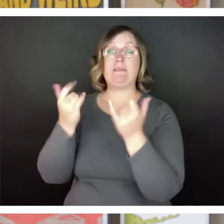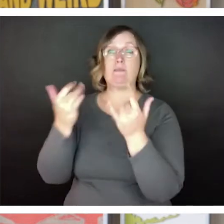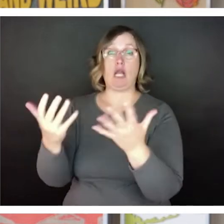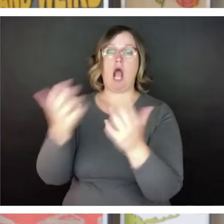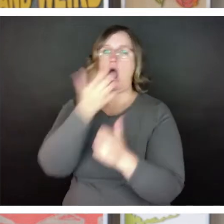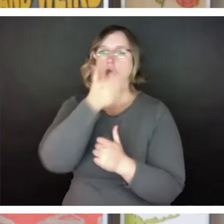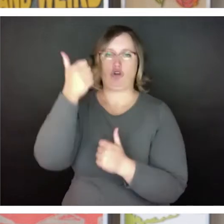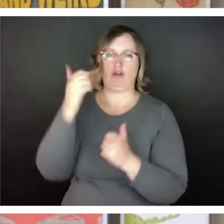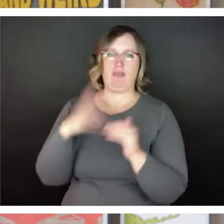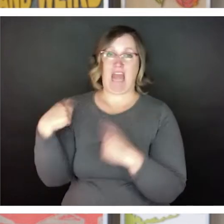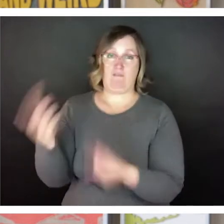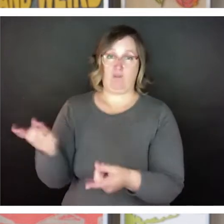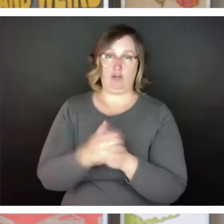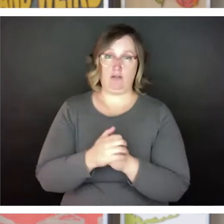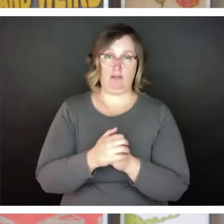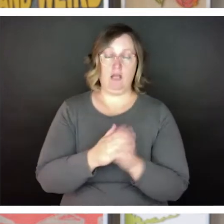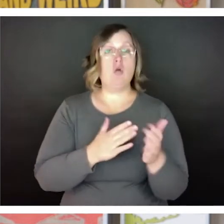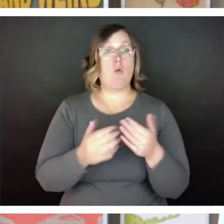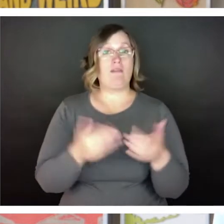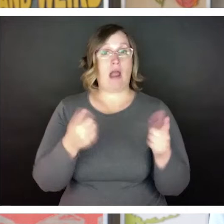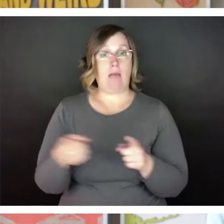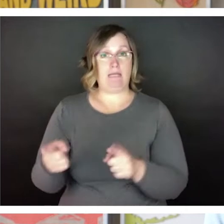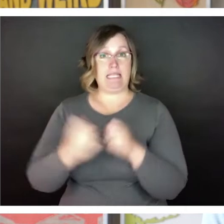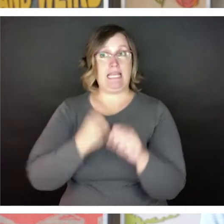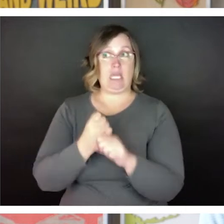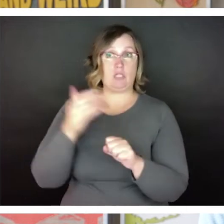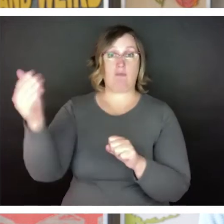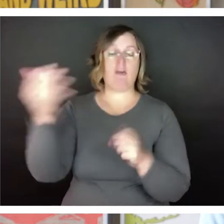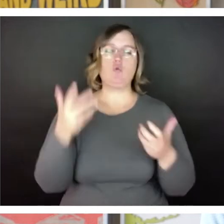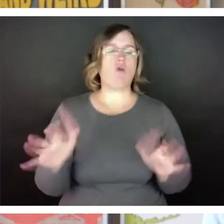Whatever happens in the years to come, you've already made us stronger.